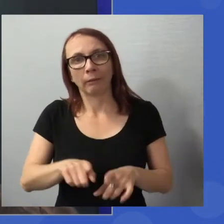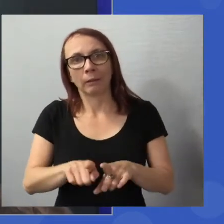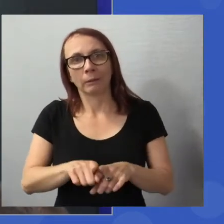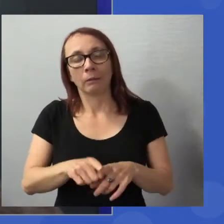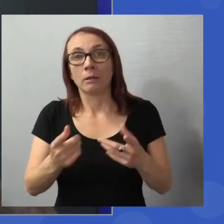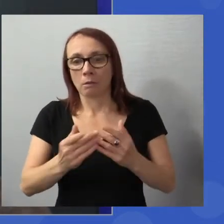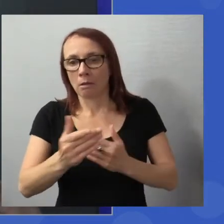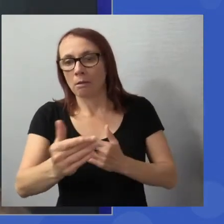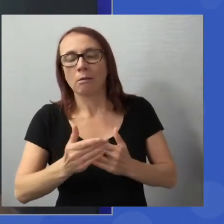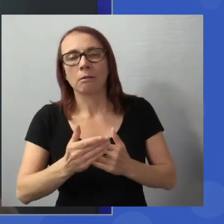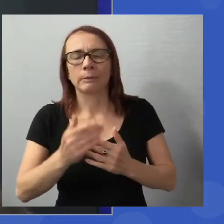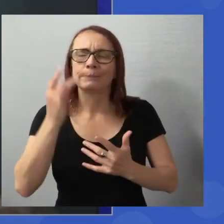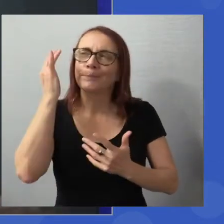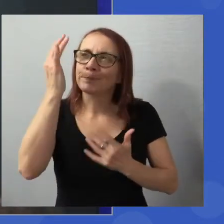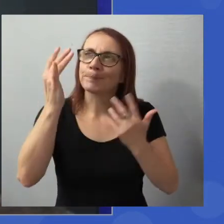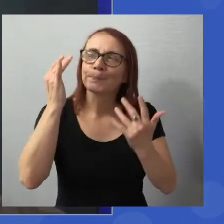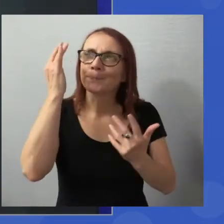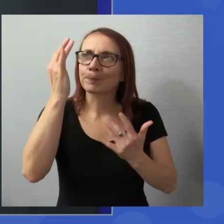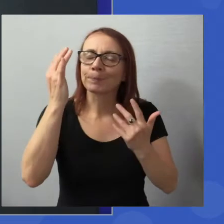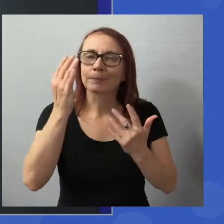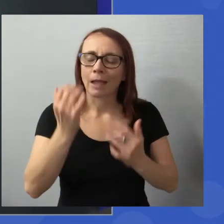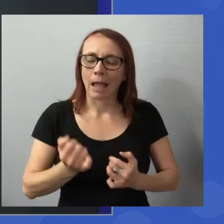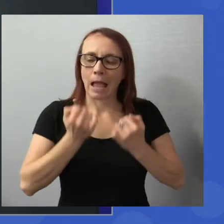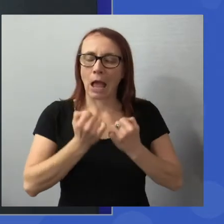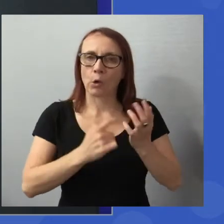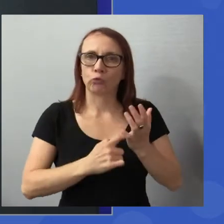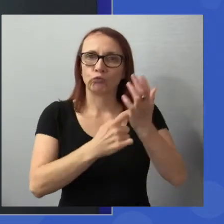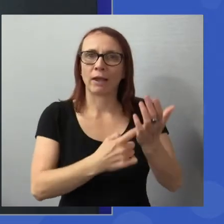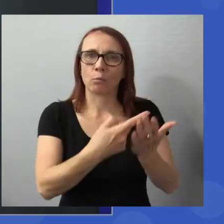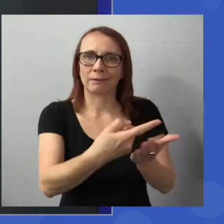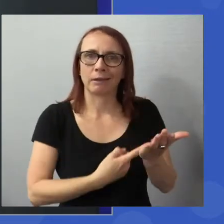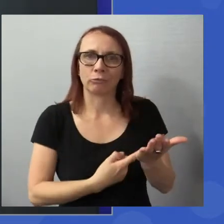we'll be thinking about our recommendations and in terms of who can